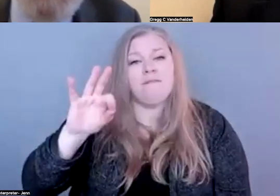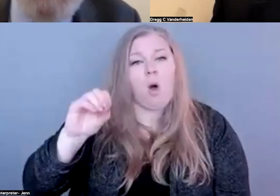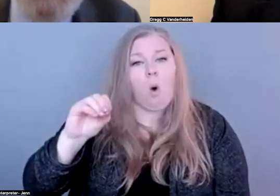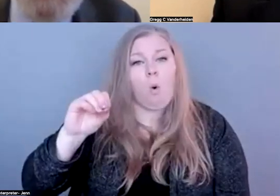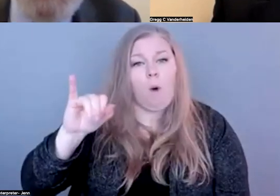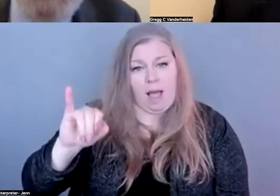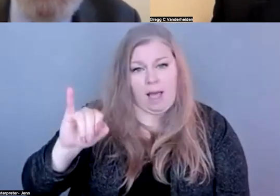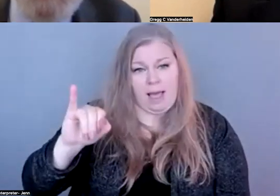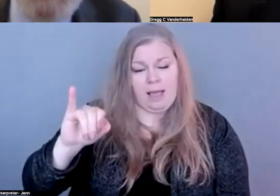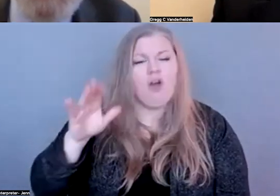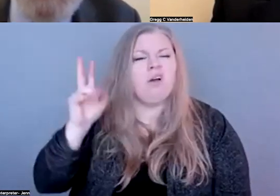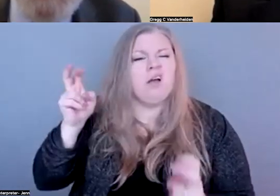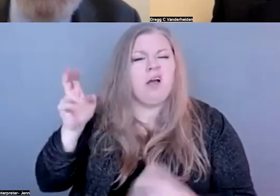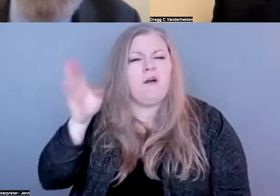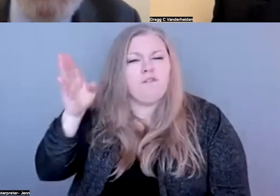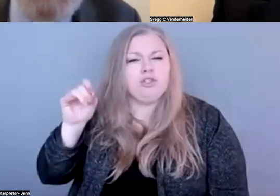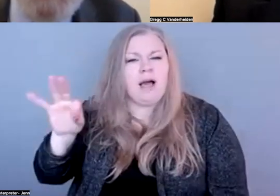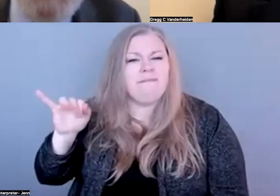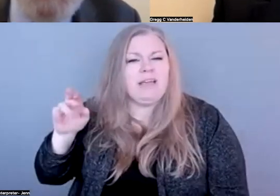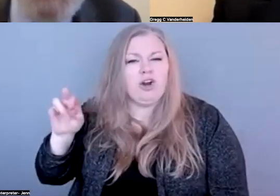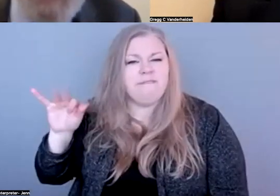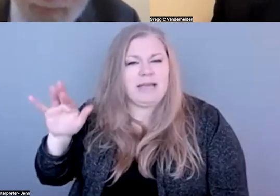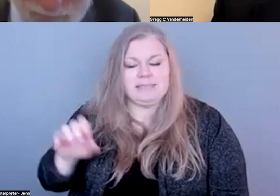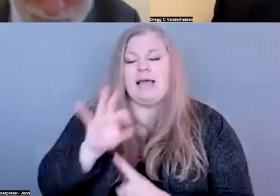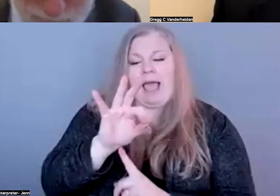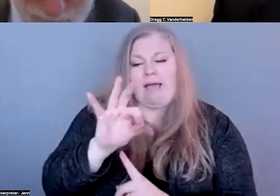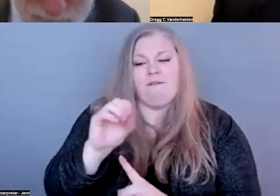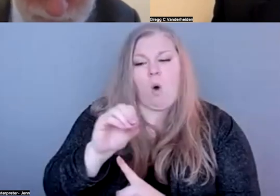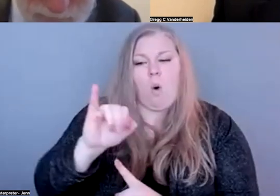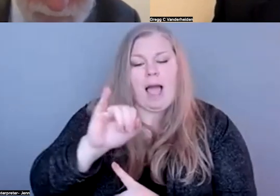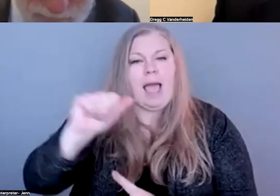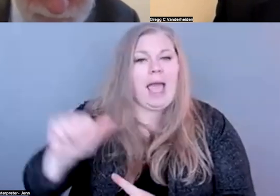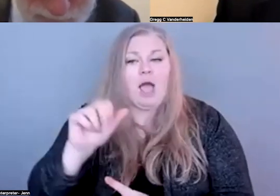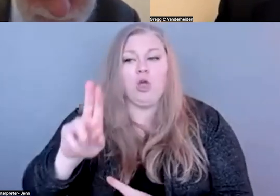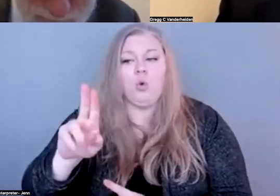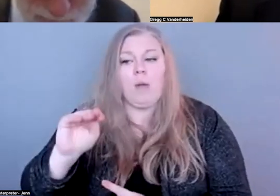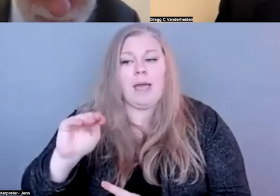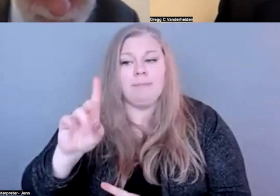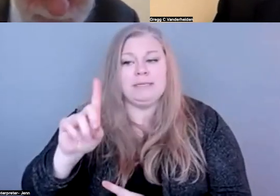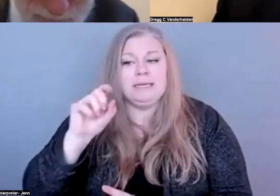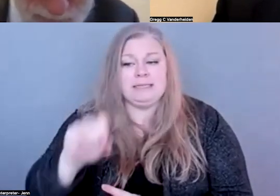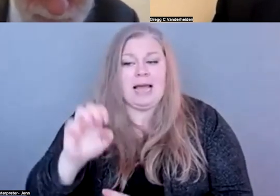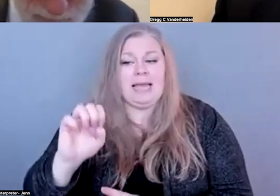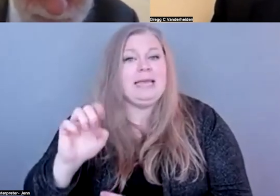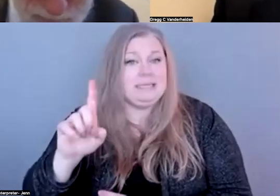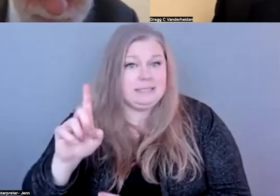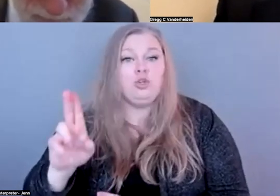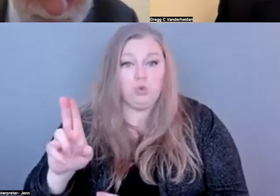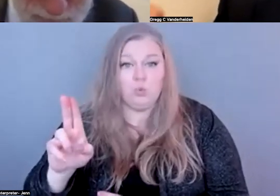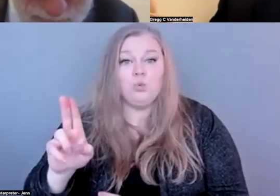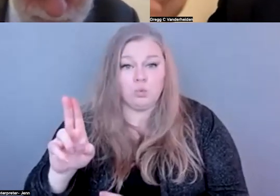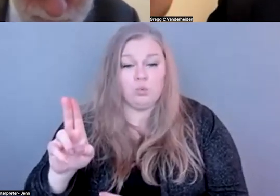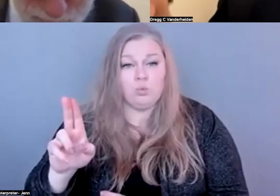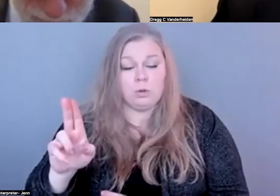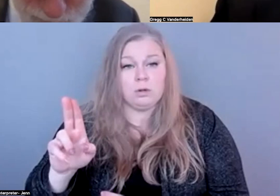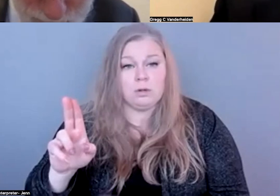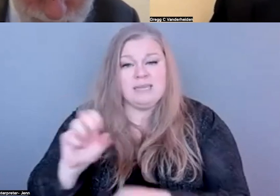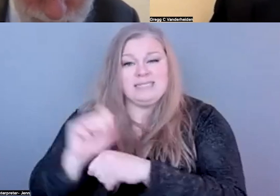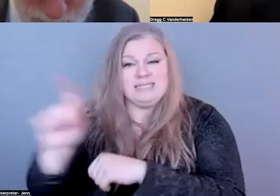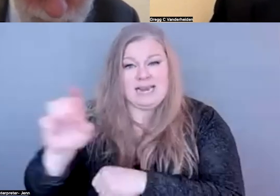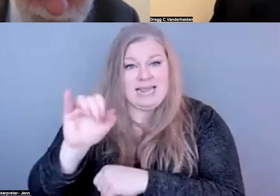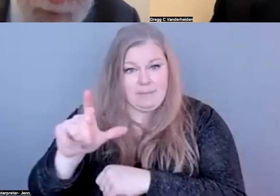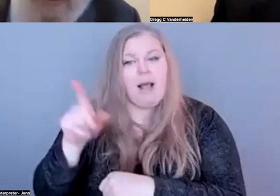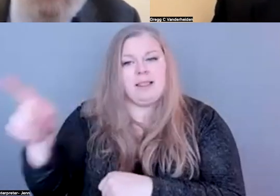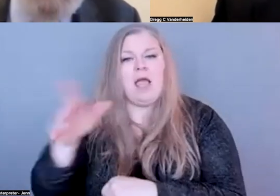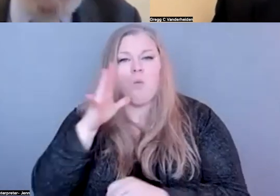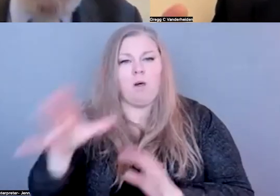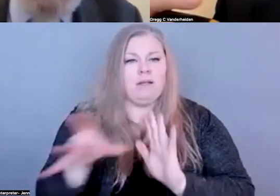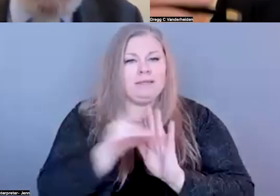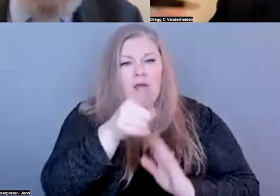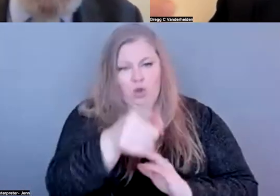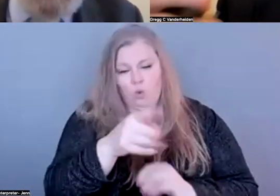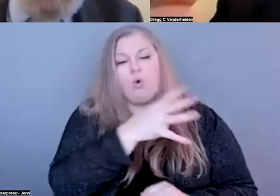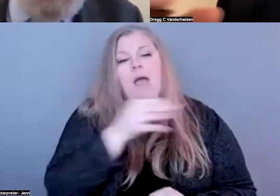(future of interface) foi@umd.edu And she'll tag it and then all of a sudden you get the